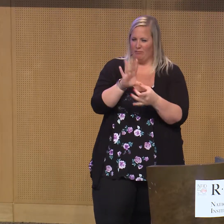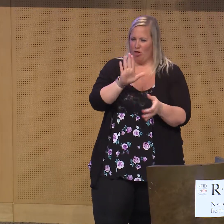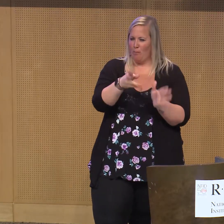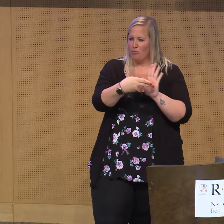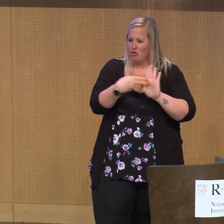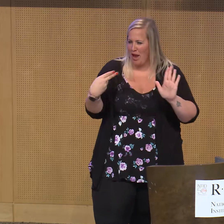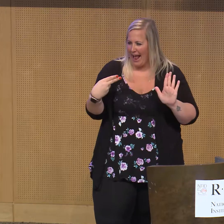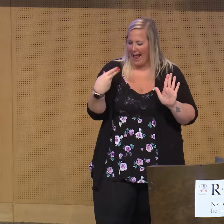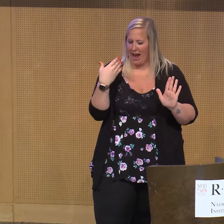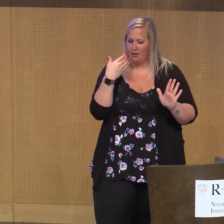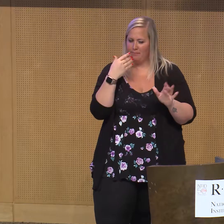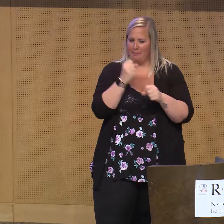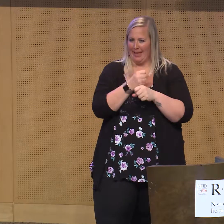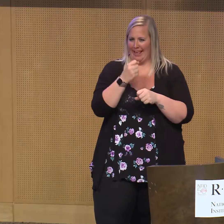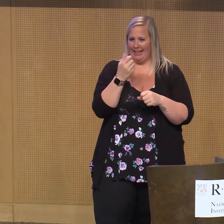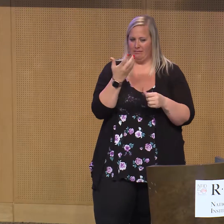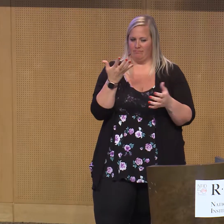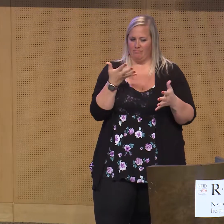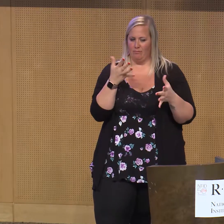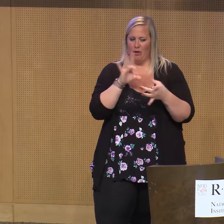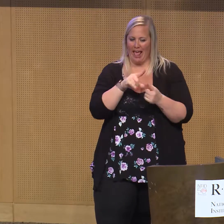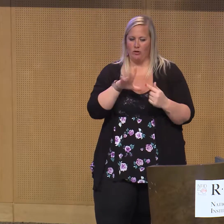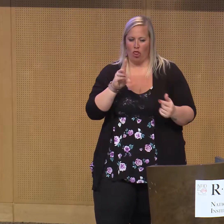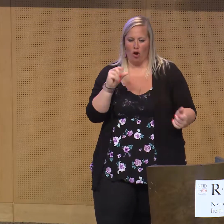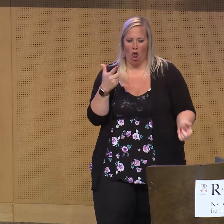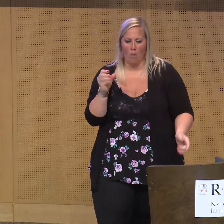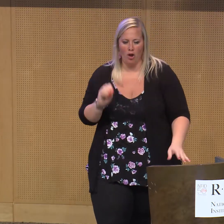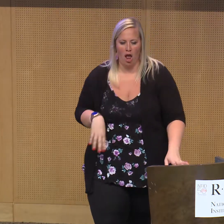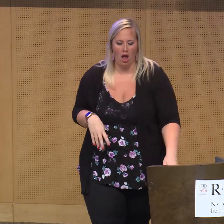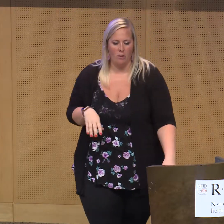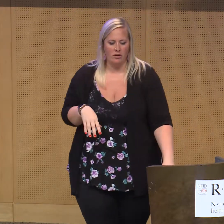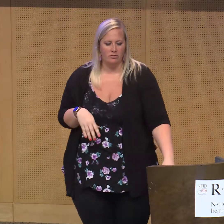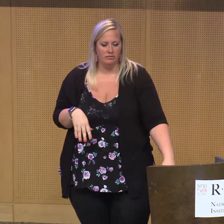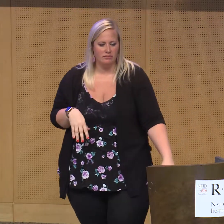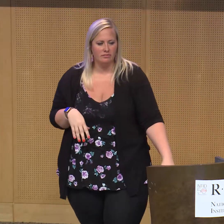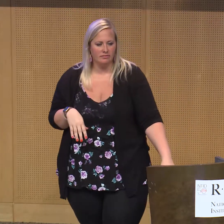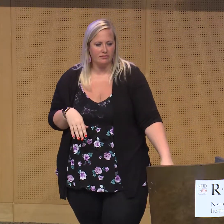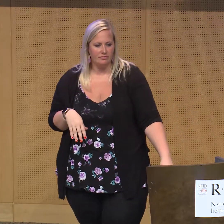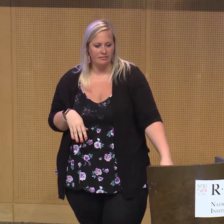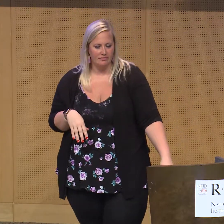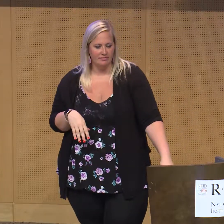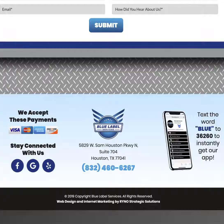It's ready for them to fill out. It's branded with the client logo and information.